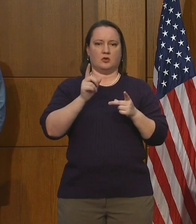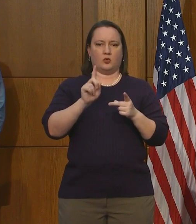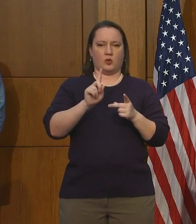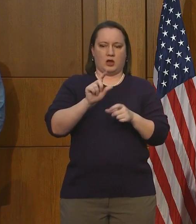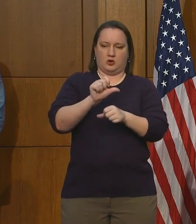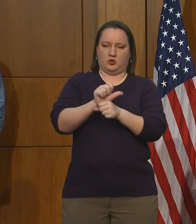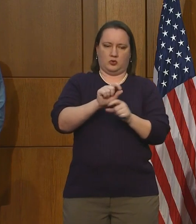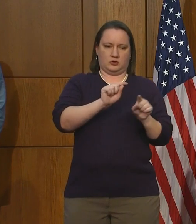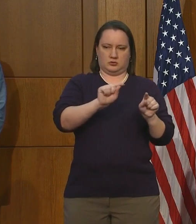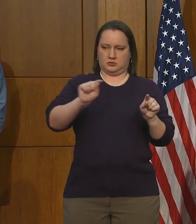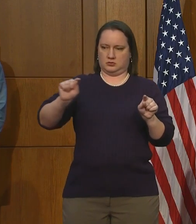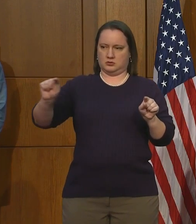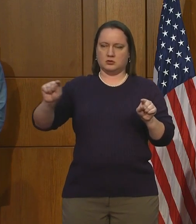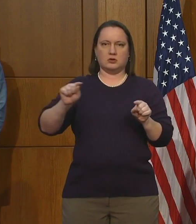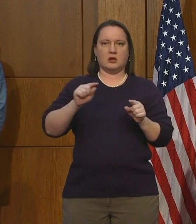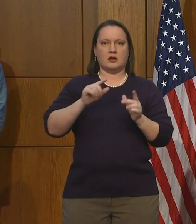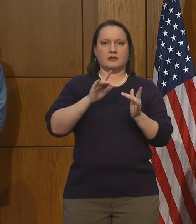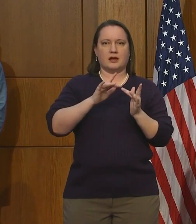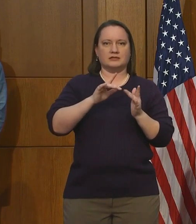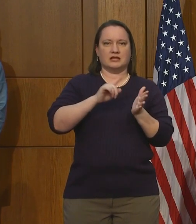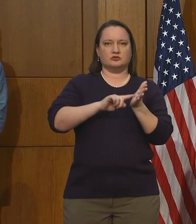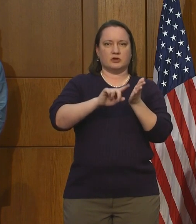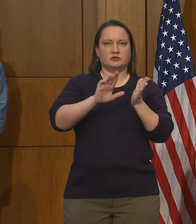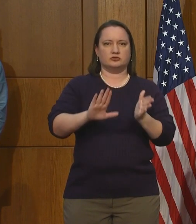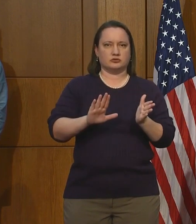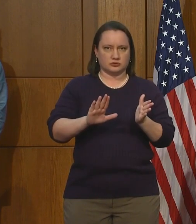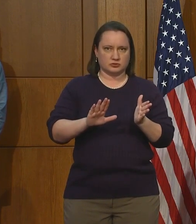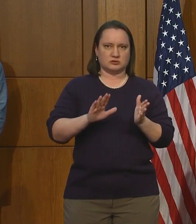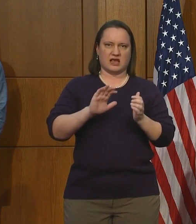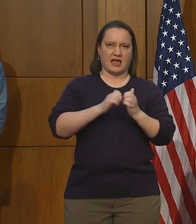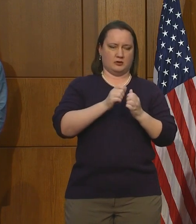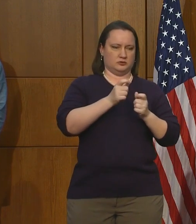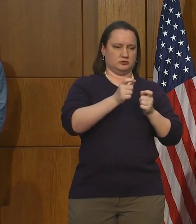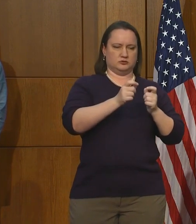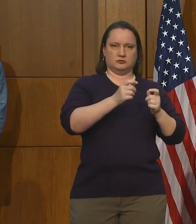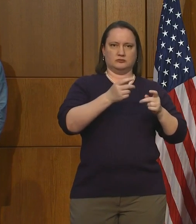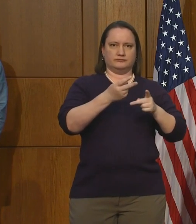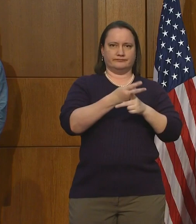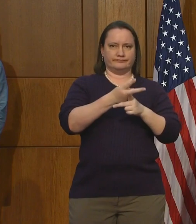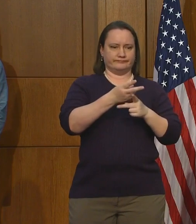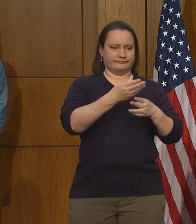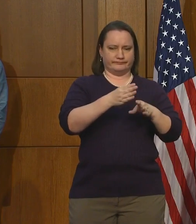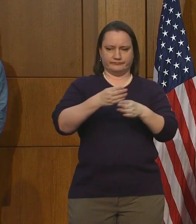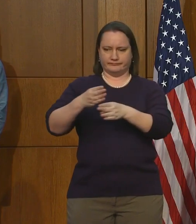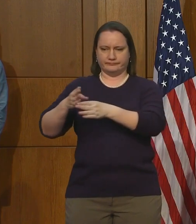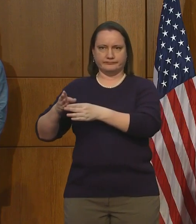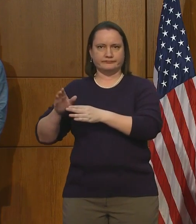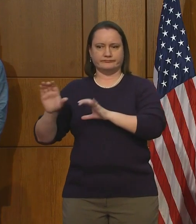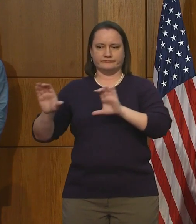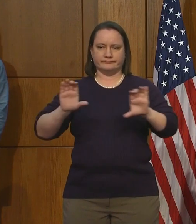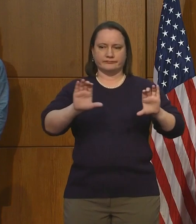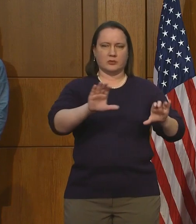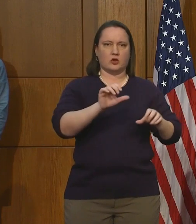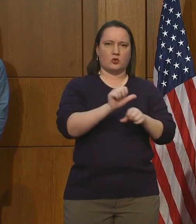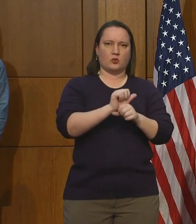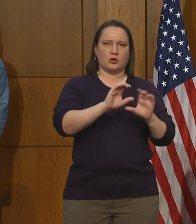DISTRICT DIRECTORS ONE TO DETERMINE AND FIVE TO DISTURB. OF THE CONTACT TRACERS ANOTHER